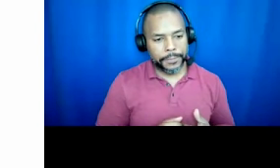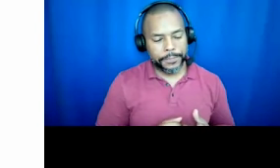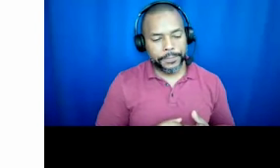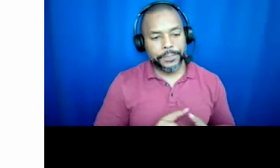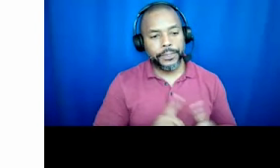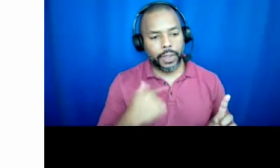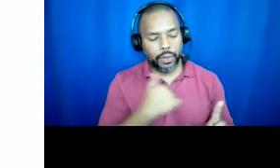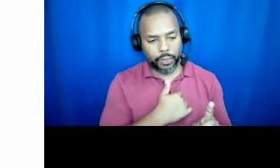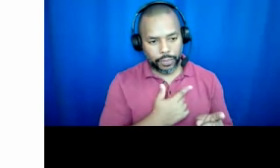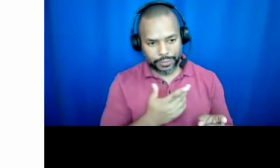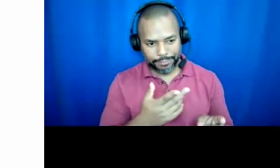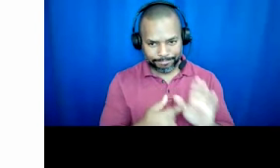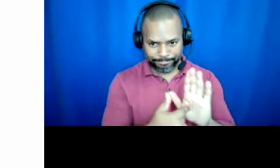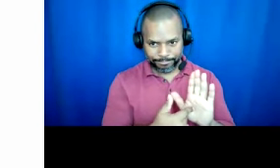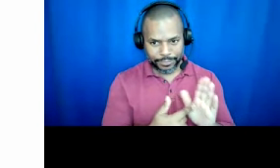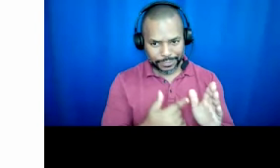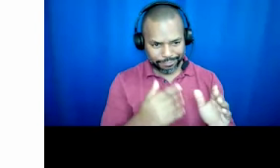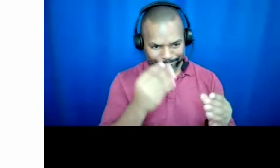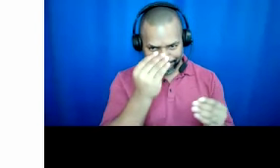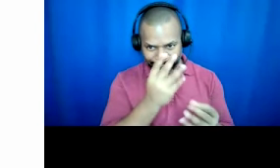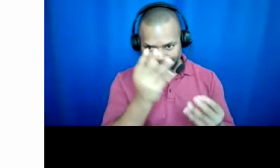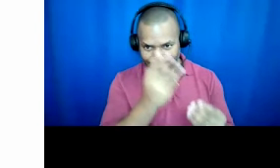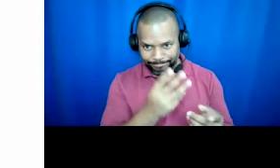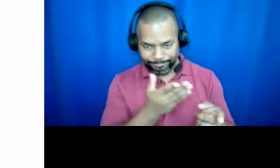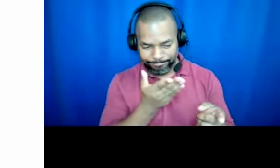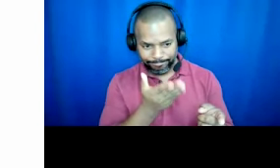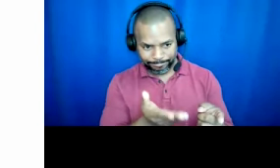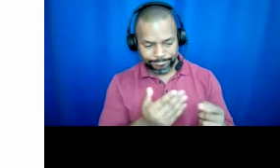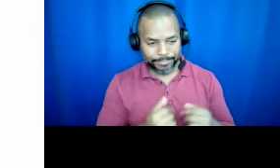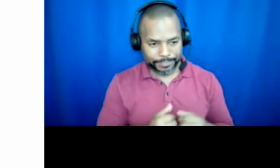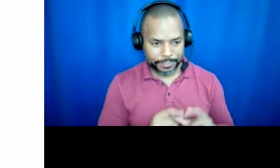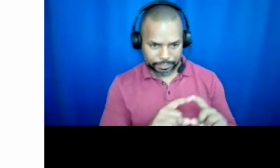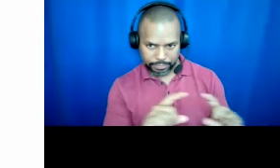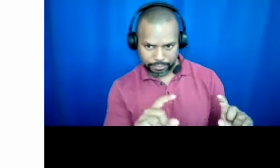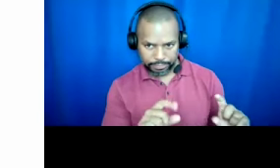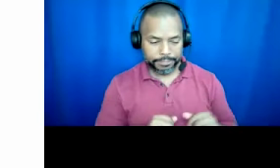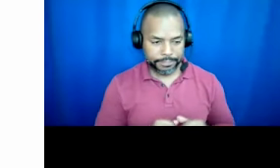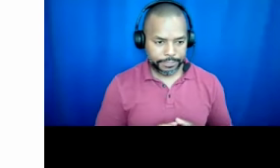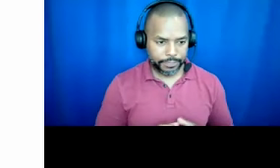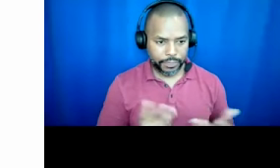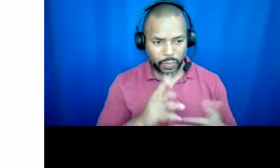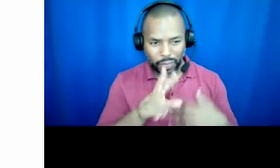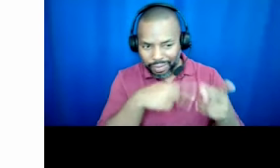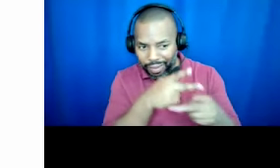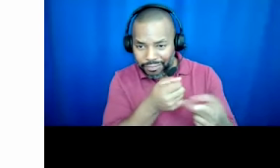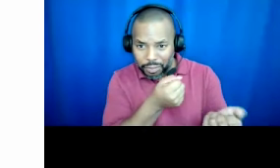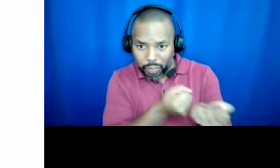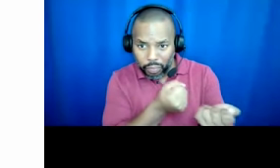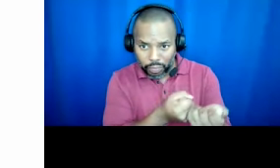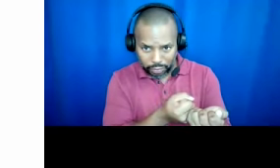that are mentioned in the below grid. What kind of support is needed in a particular area?